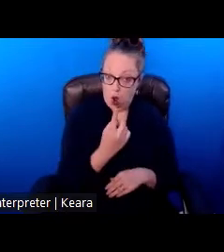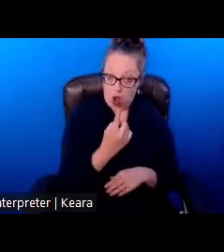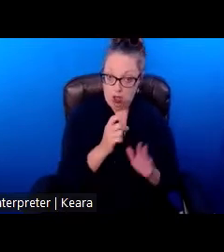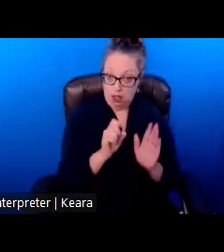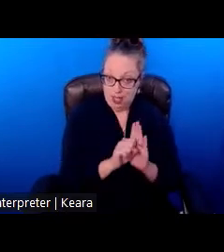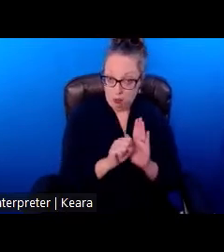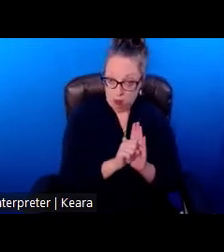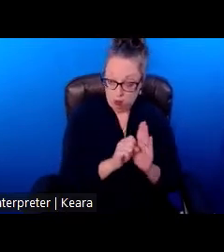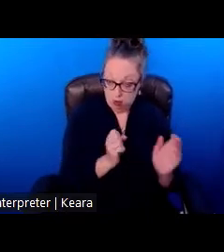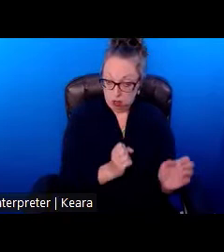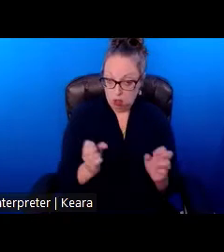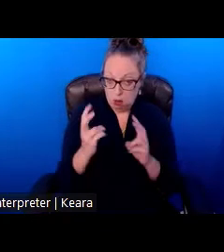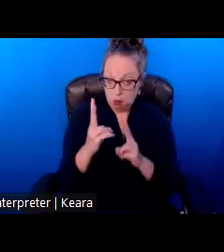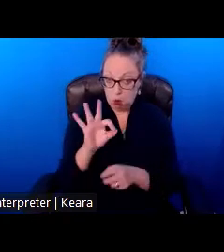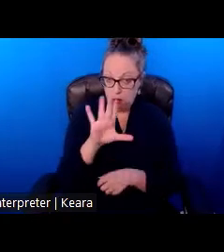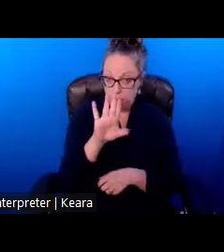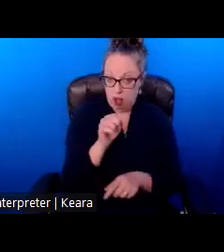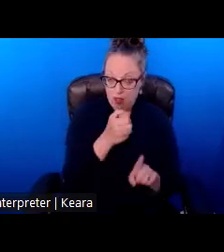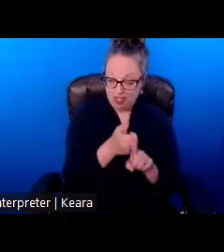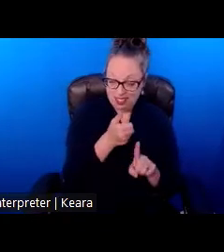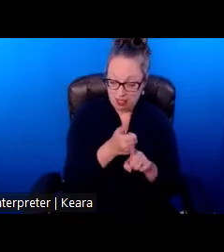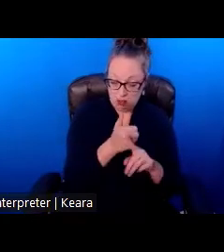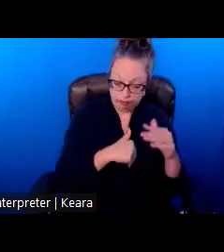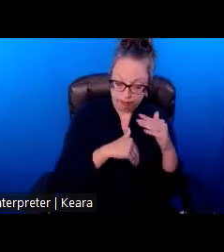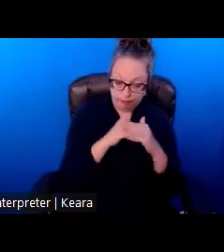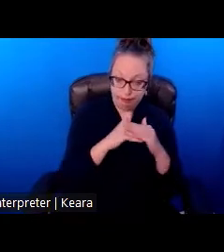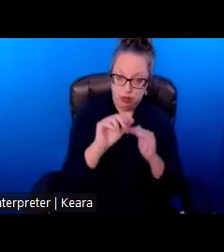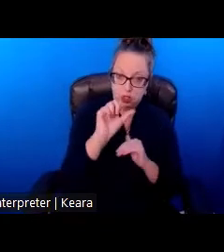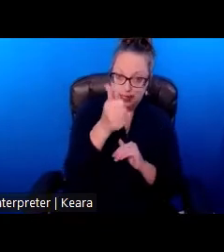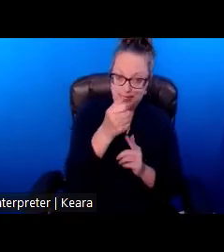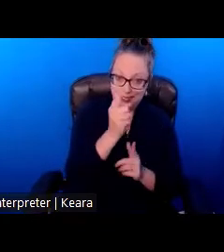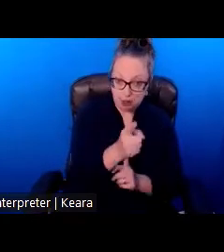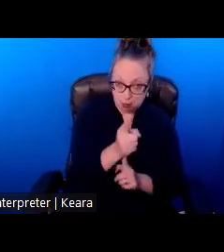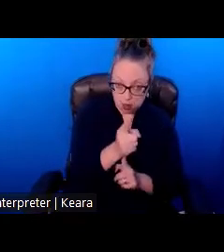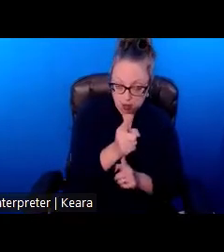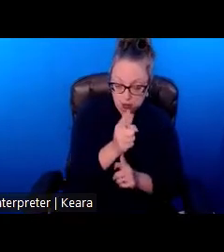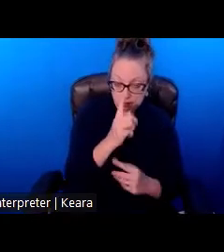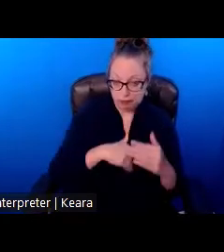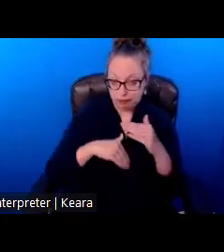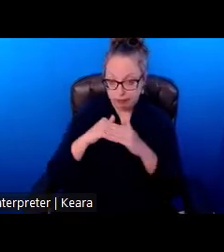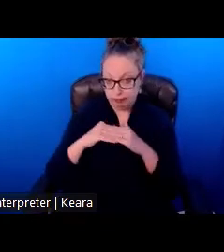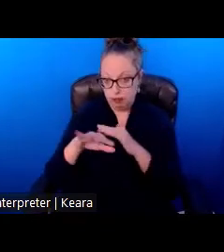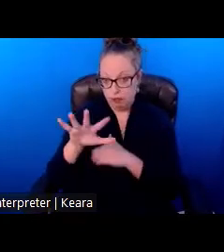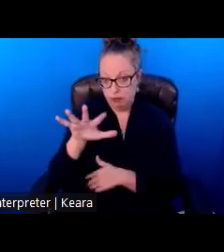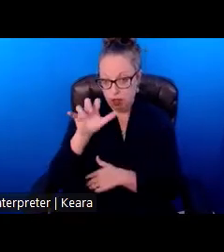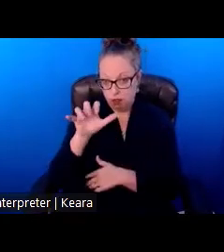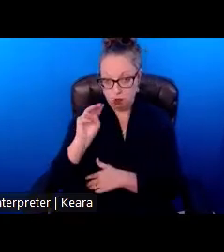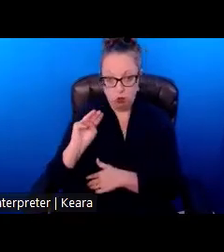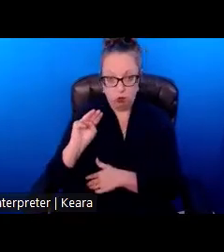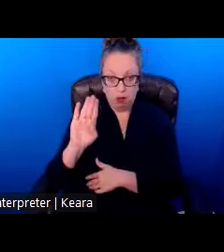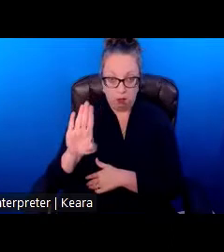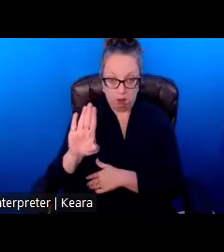audio file has a maximum time limit of 10 minutes and may not exceed 500MB.